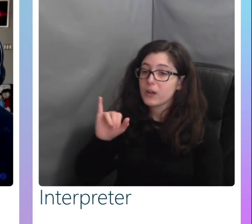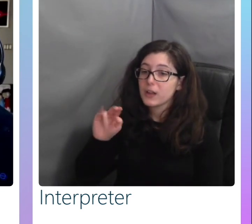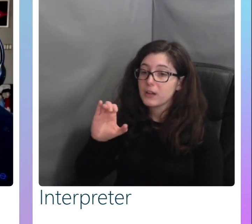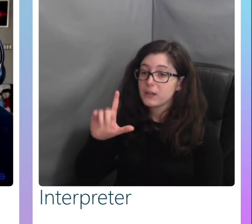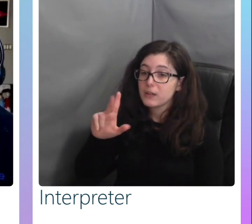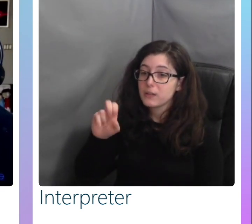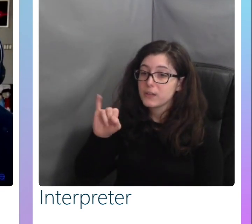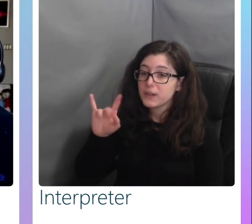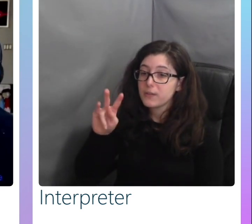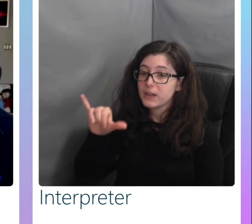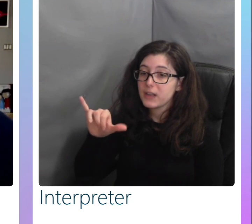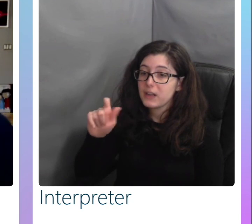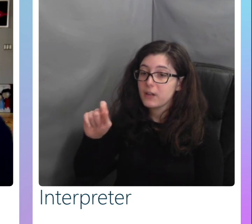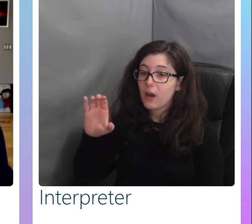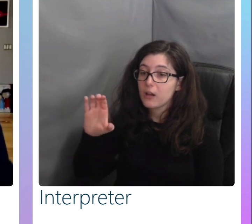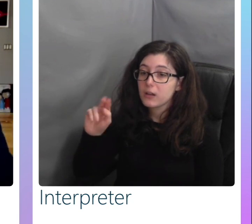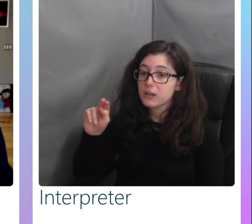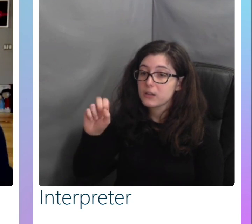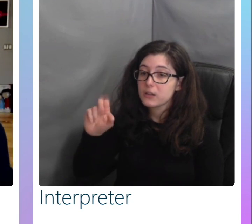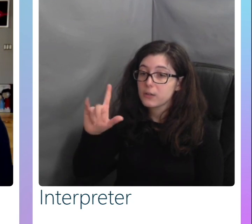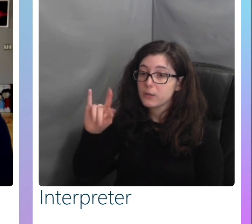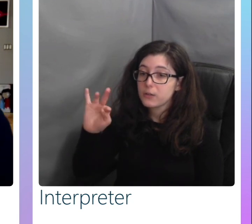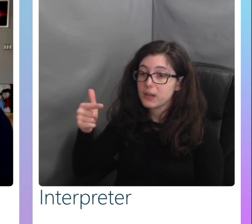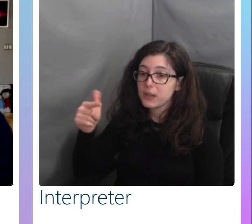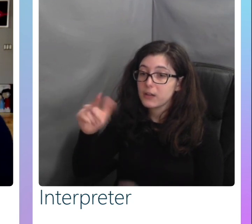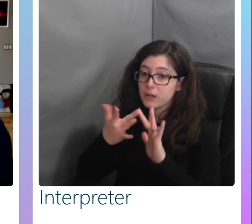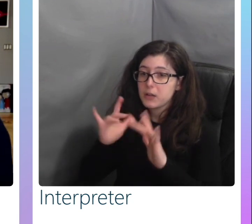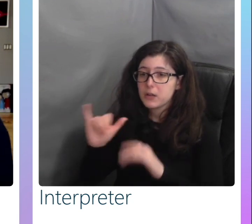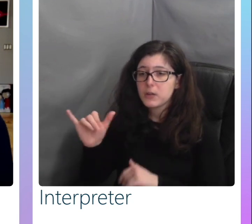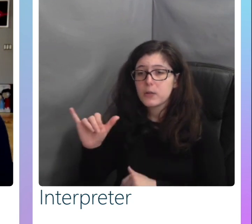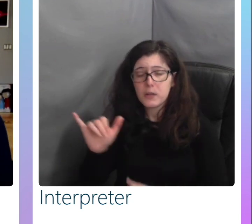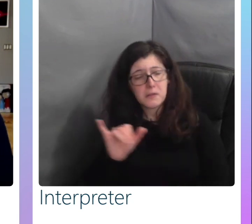Yeah, I think that's also fine, it's your content, but it should be, at least by end of day,